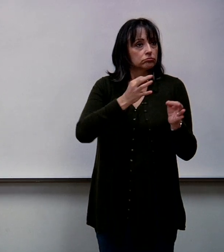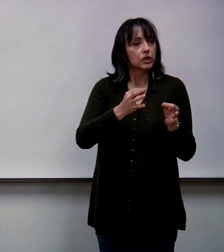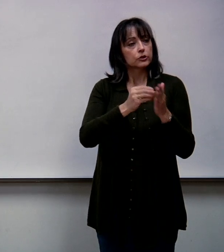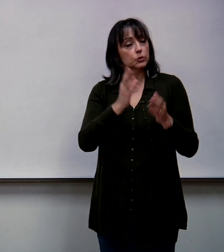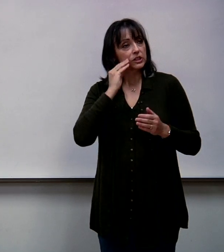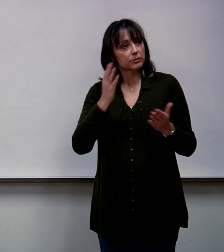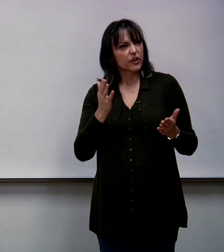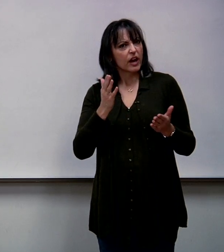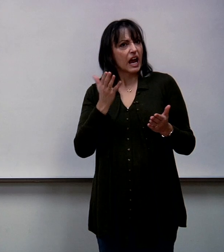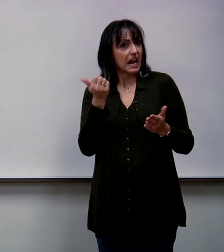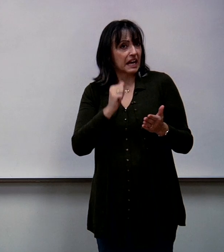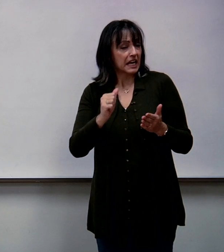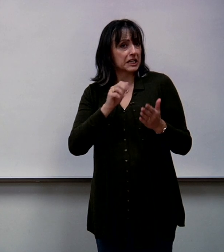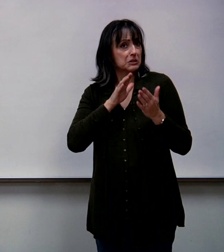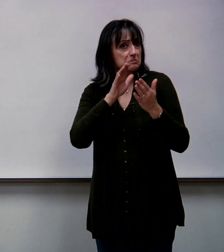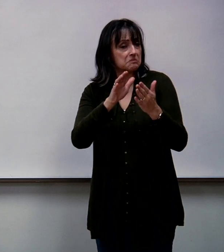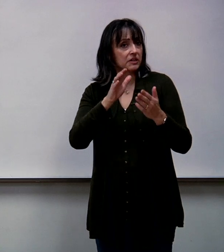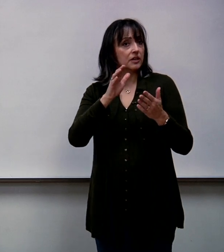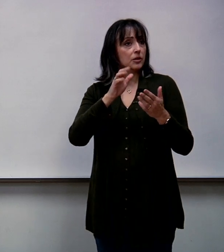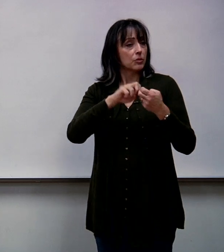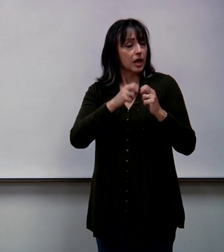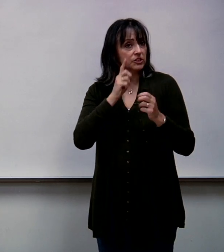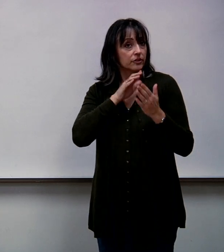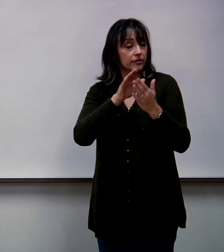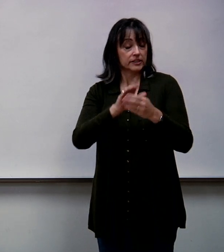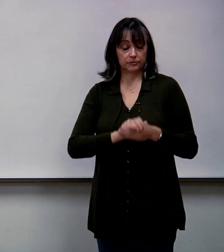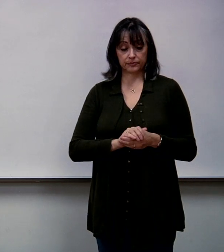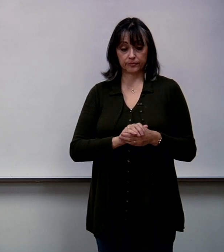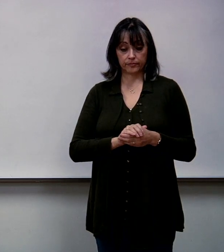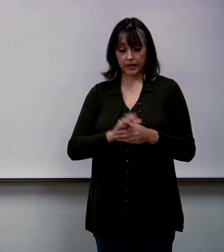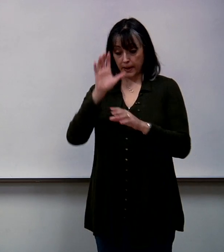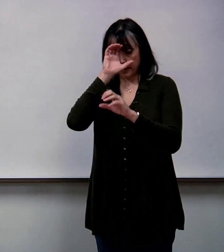Like the president, the vice-president does not have a vote in senate